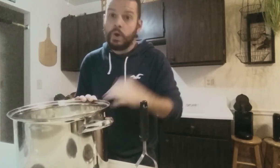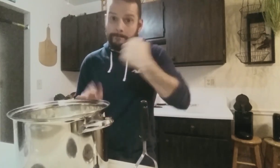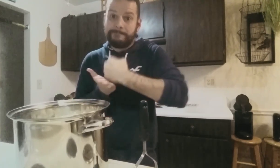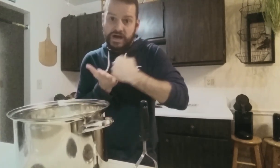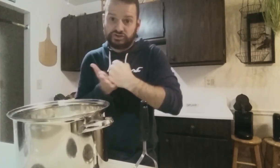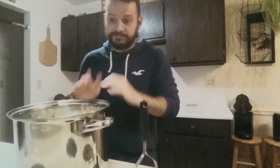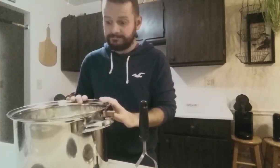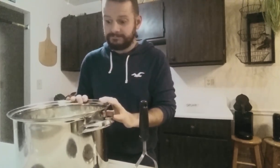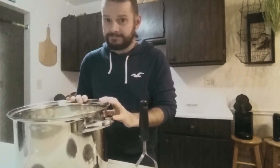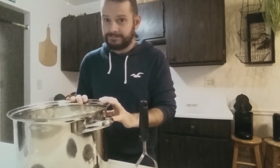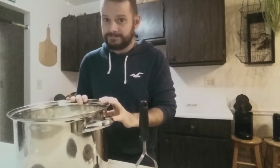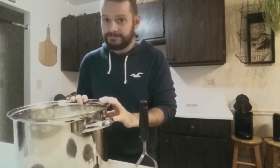You mash them.